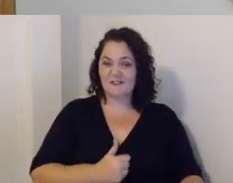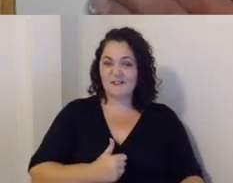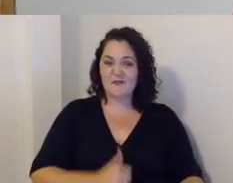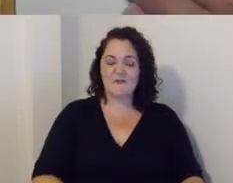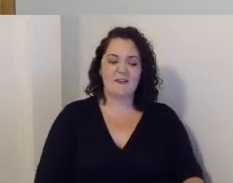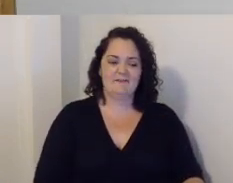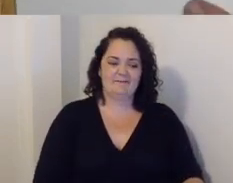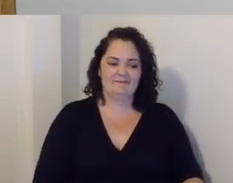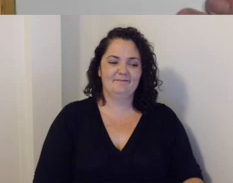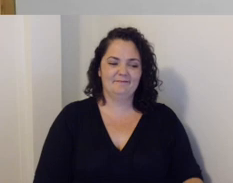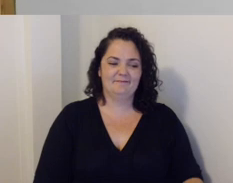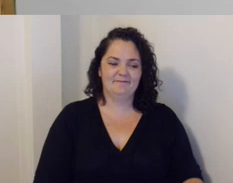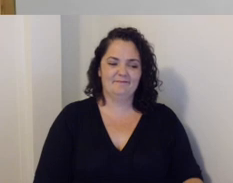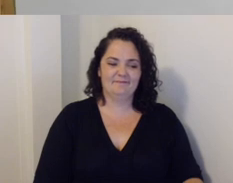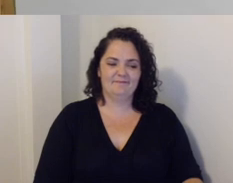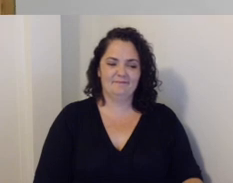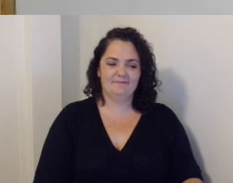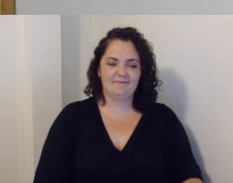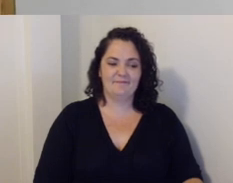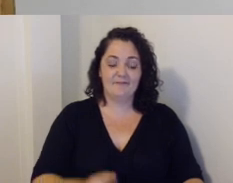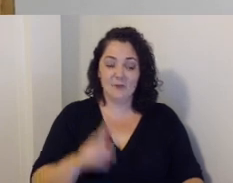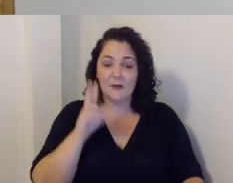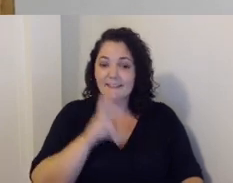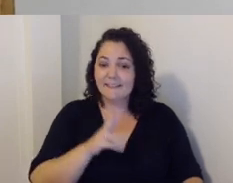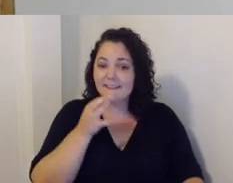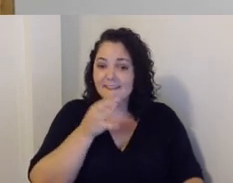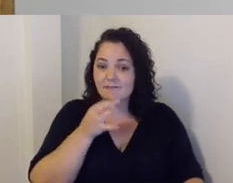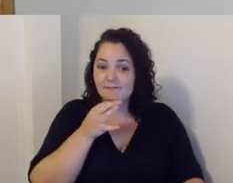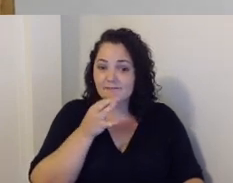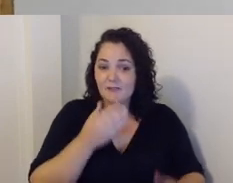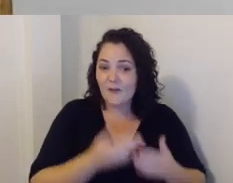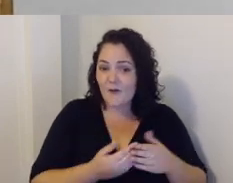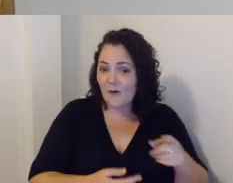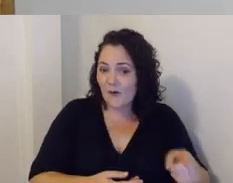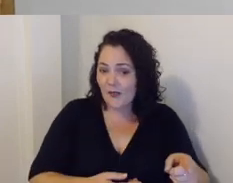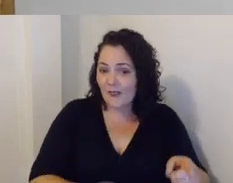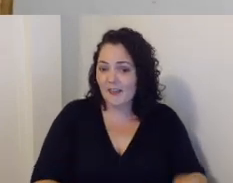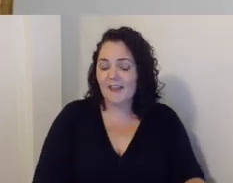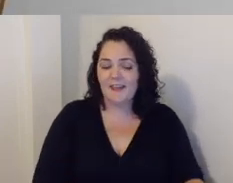experience of your page okay now I know you don't see much there on screen but I've now rubbed that